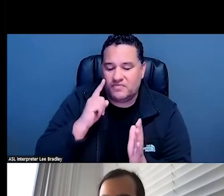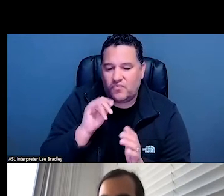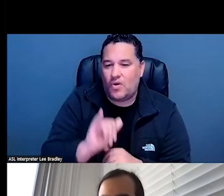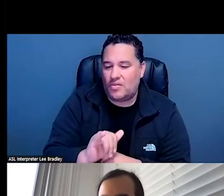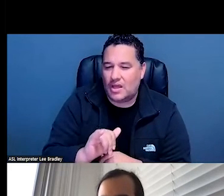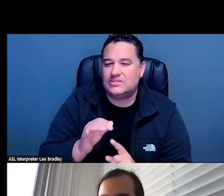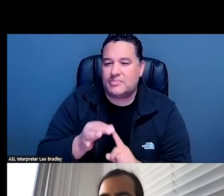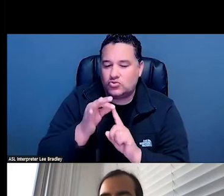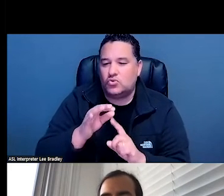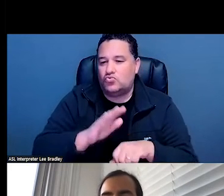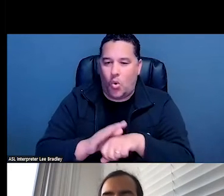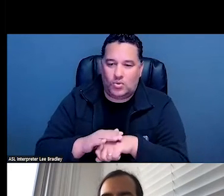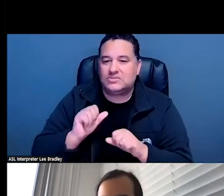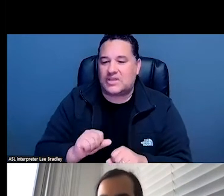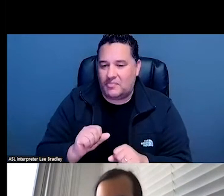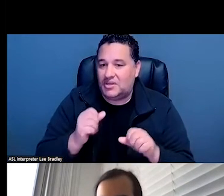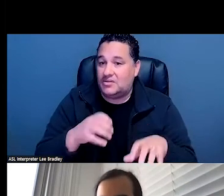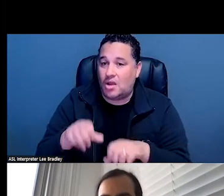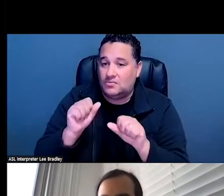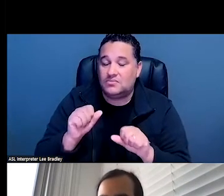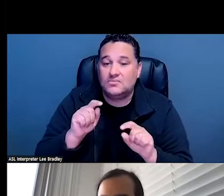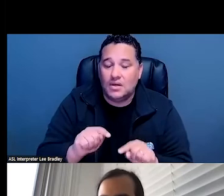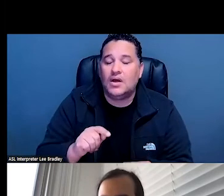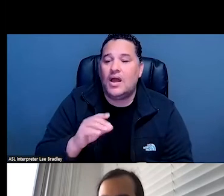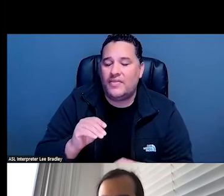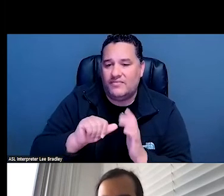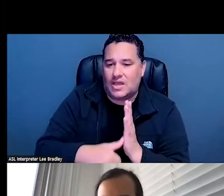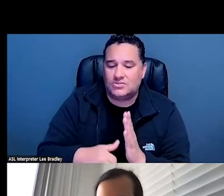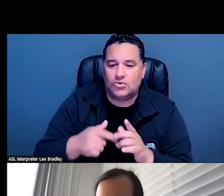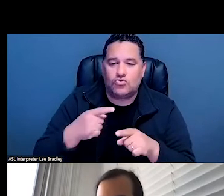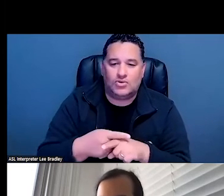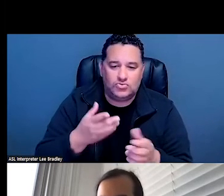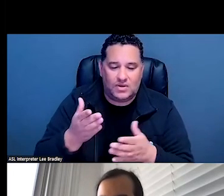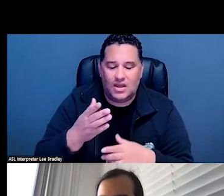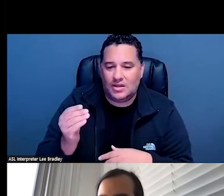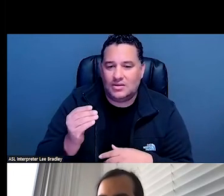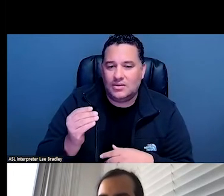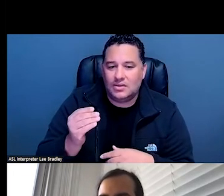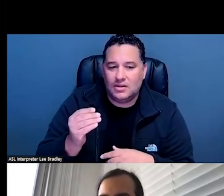AS, AS A SETTING IN WHICH, RESEARCH, FOR THIS, SPECIAL NOTICE CAN BE CONDUCTED. AND